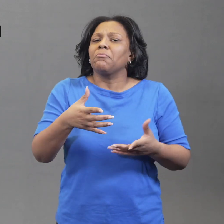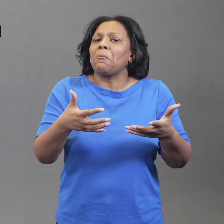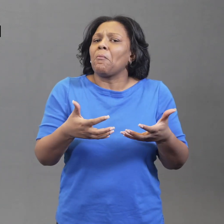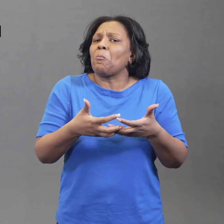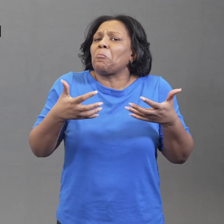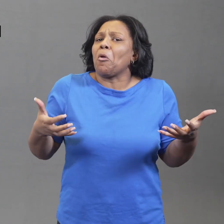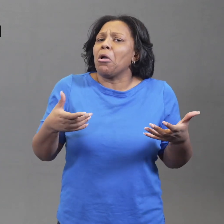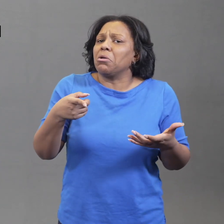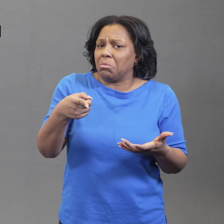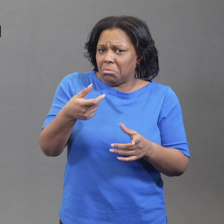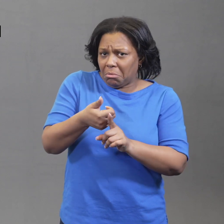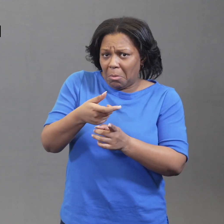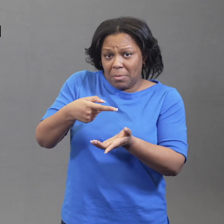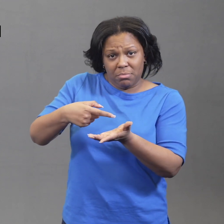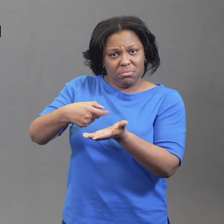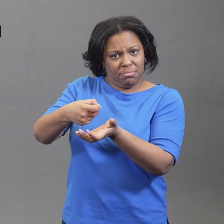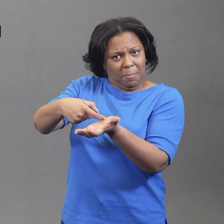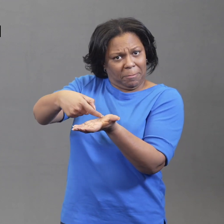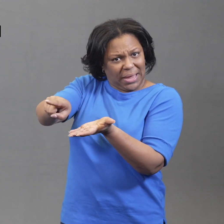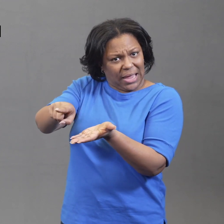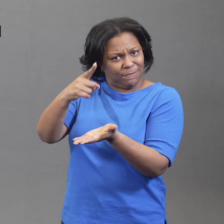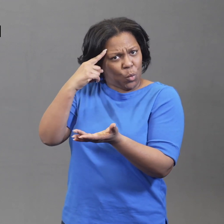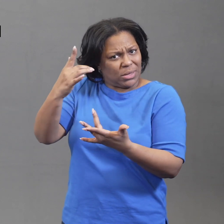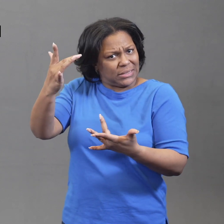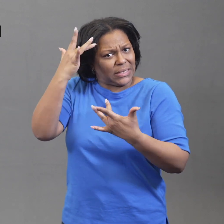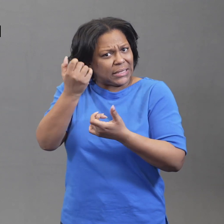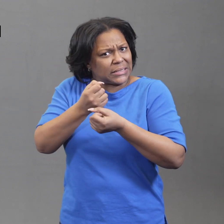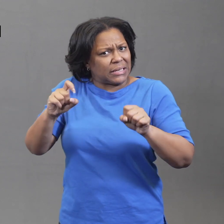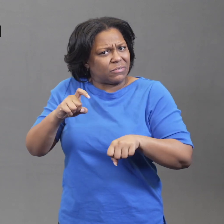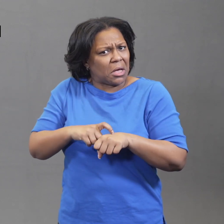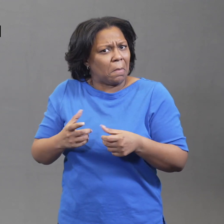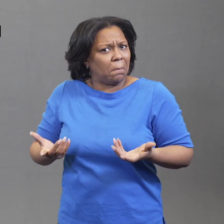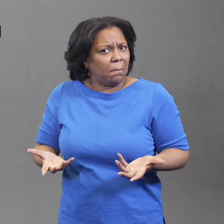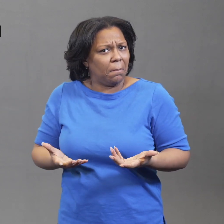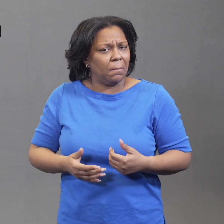How much are you paid for sick and safe time?